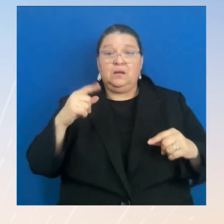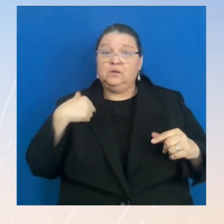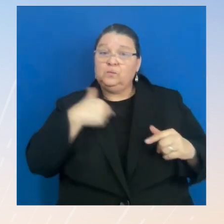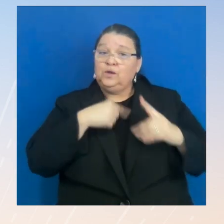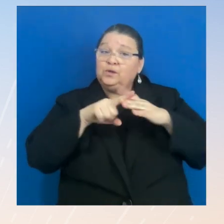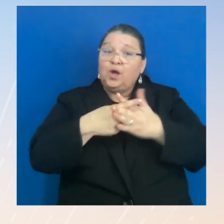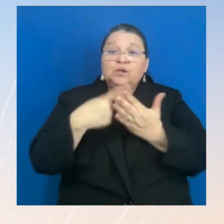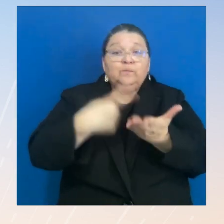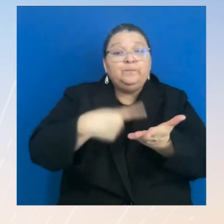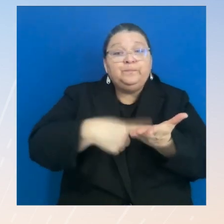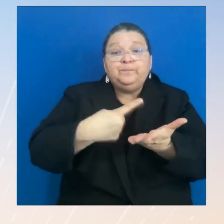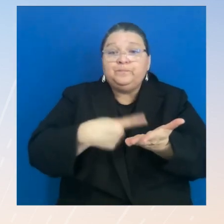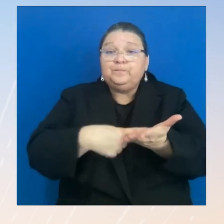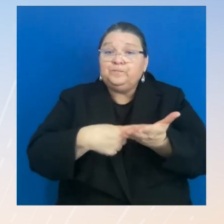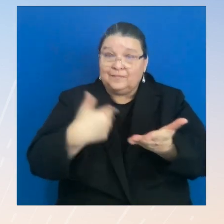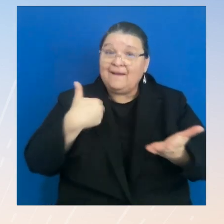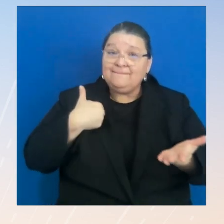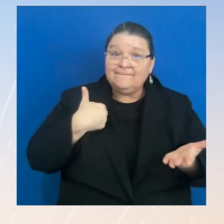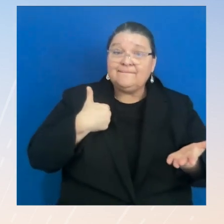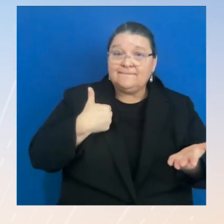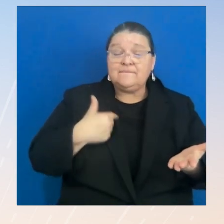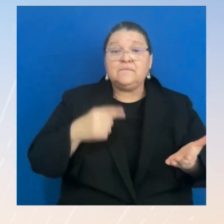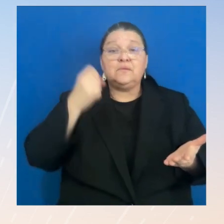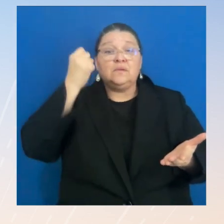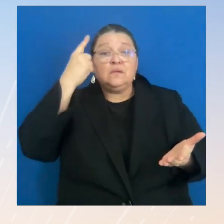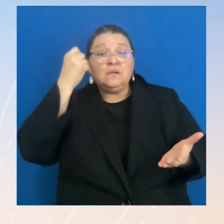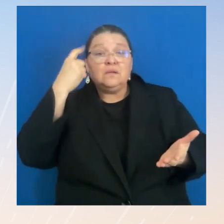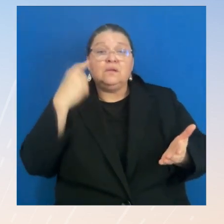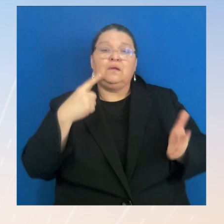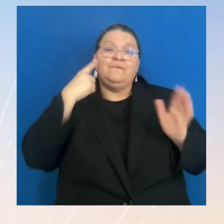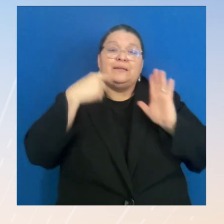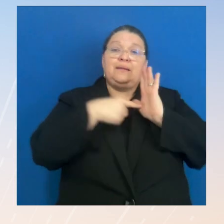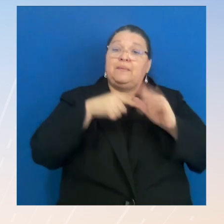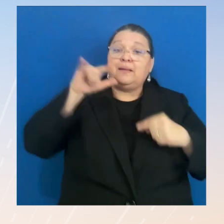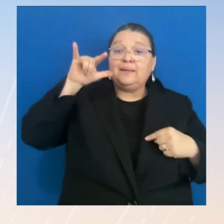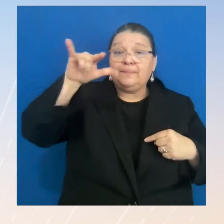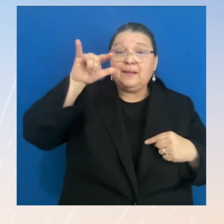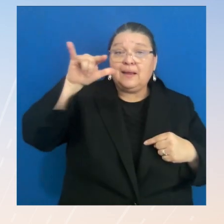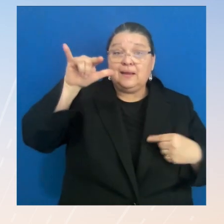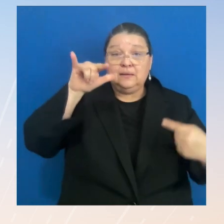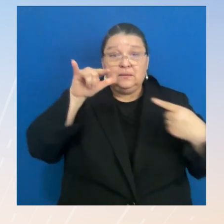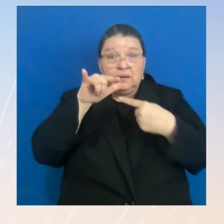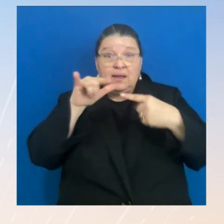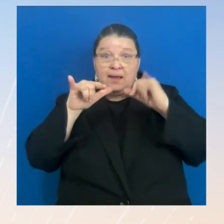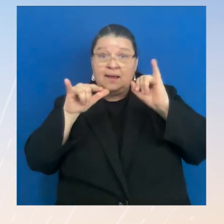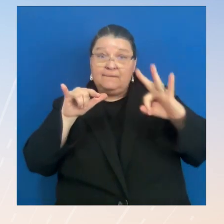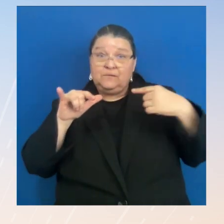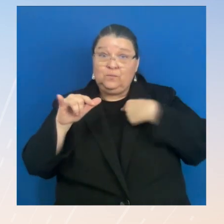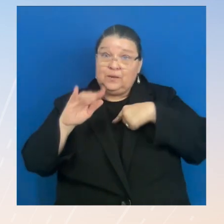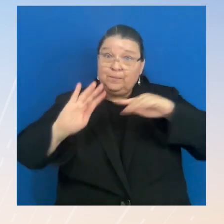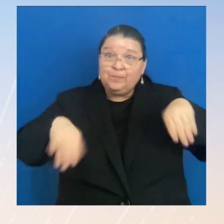the attack we saw near the Polish border. They have a squadron of planes. And what has effectively helped them fight back